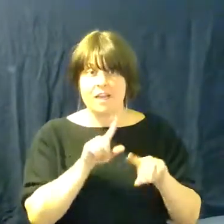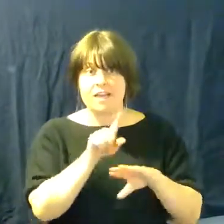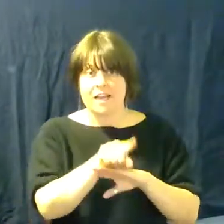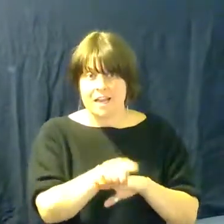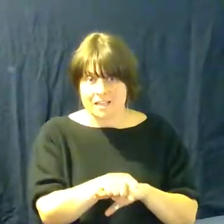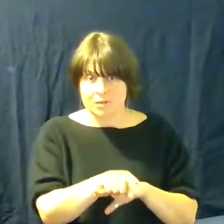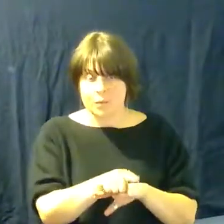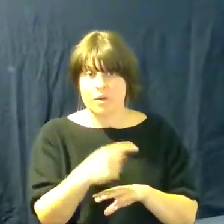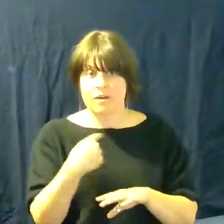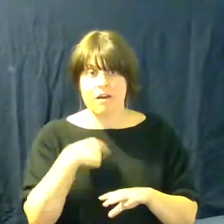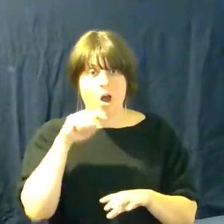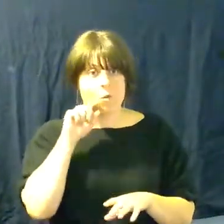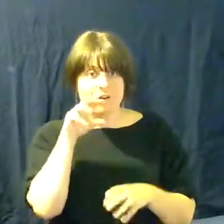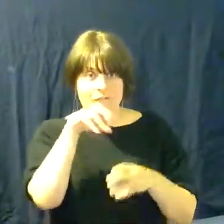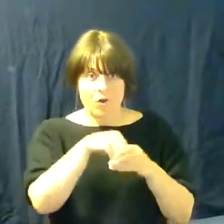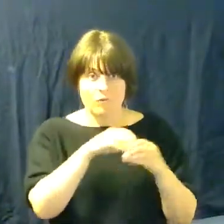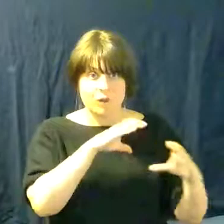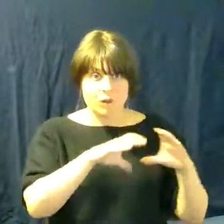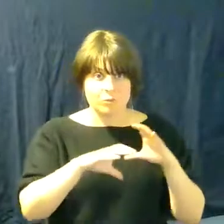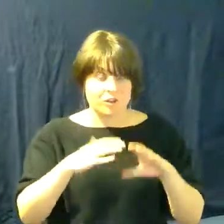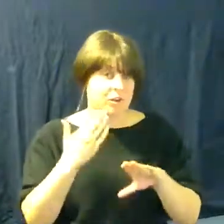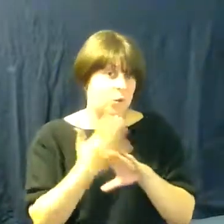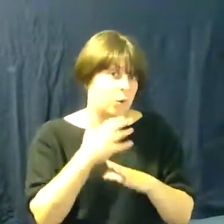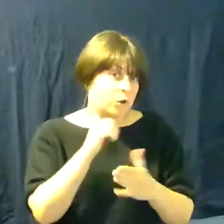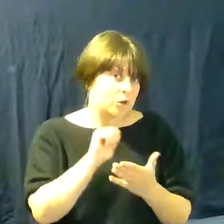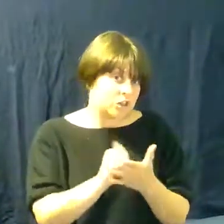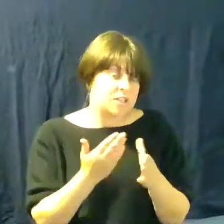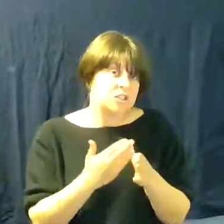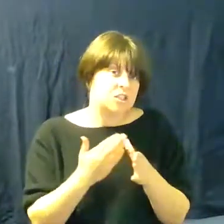the start of this, so hopefully I will be there